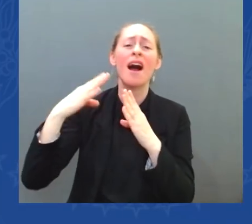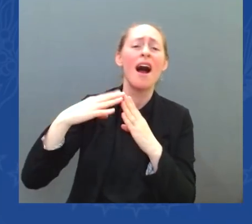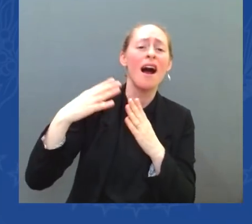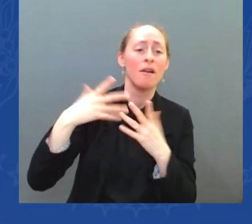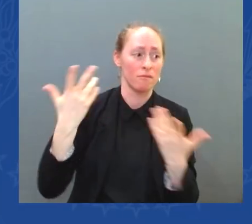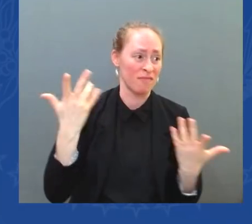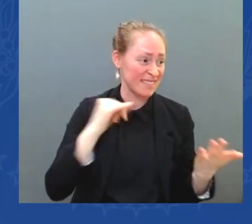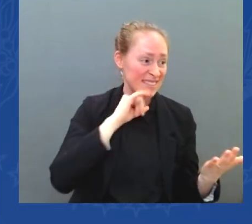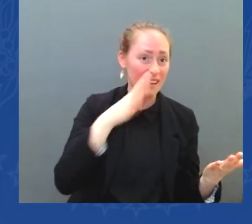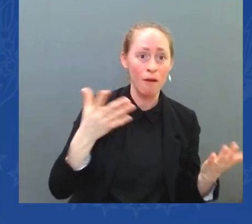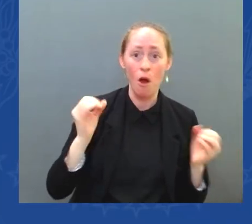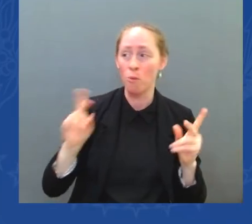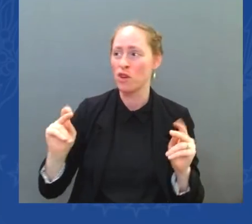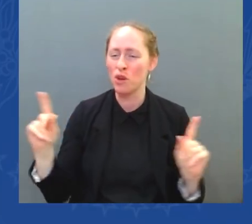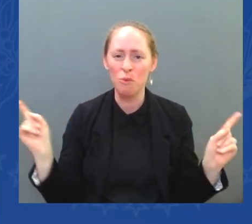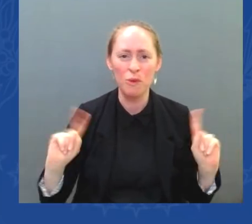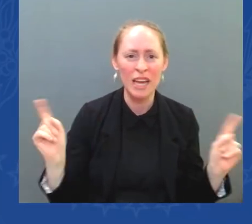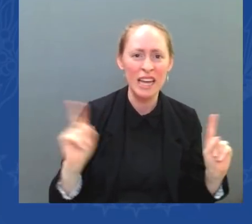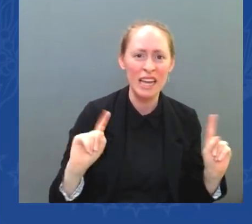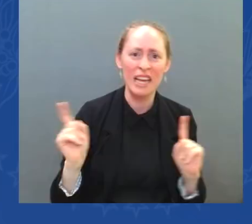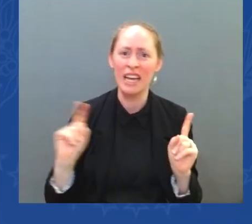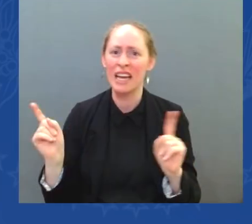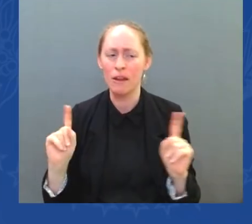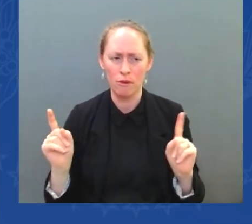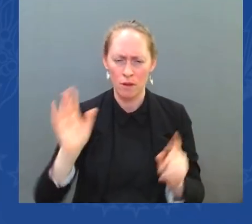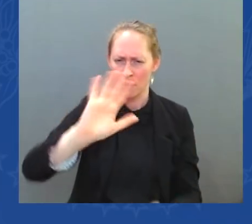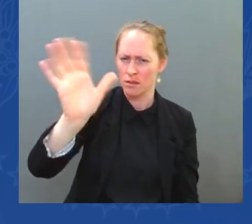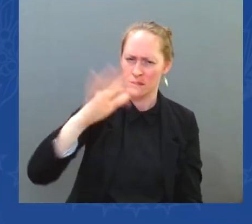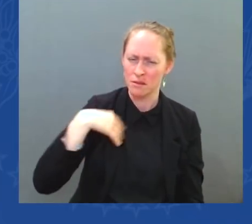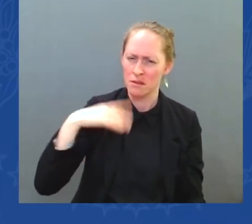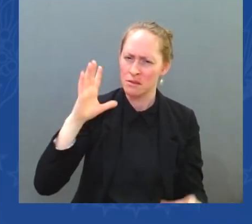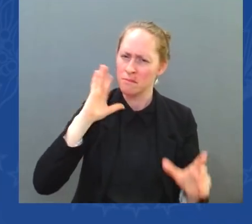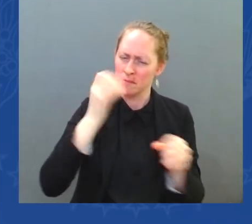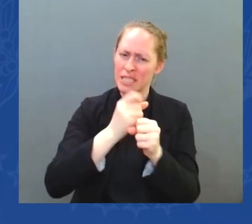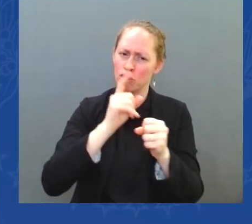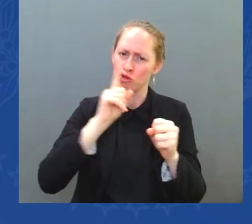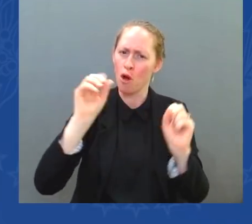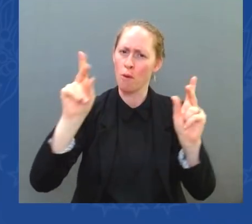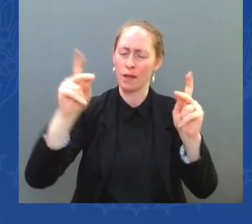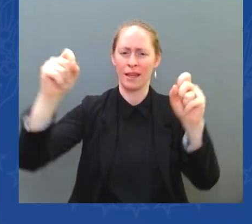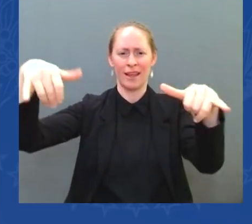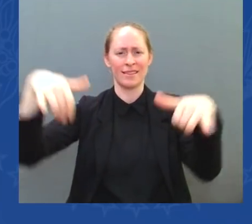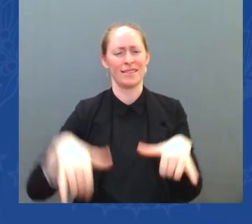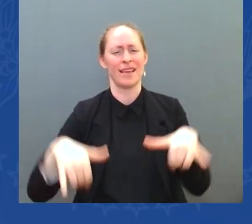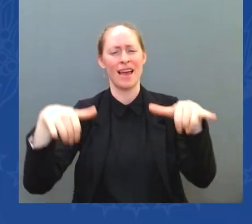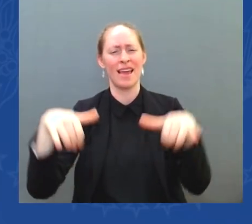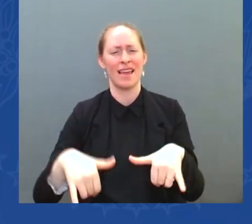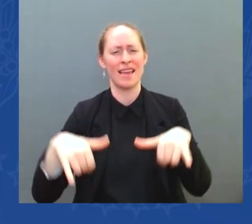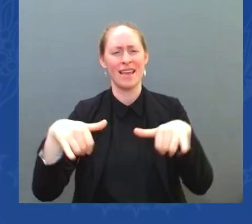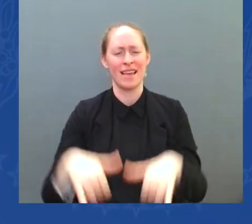Let me close with this: When I was running for office, I heard it a thousand times, "We're going to build an economy around you,